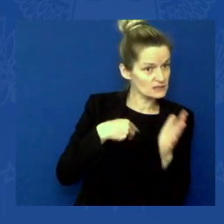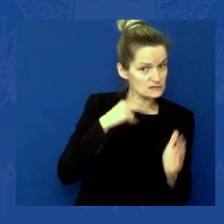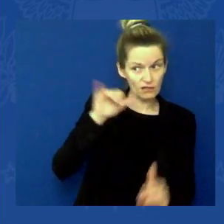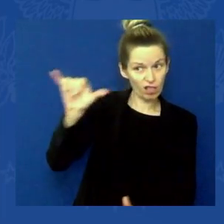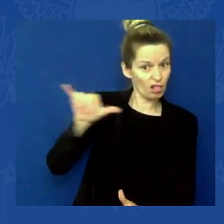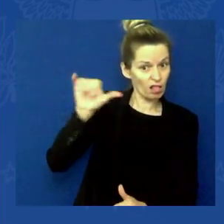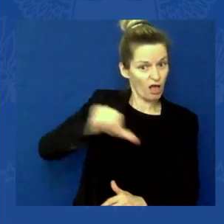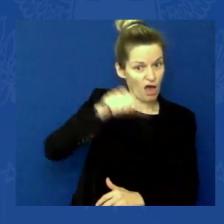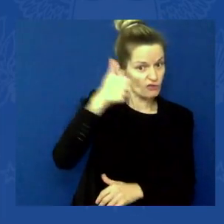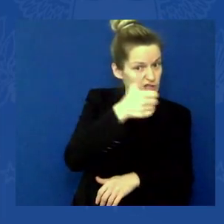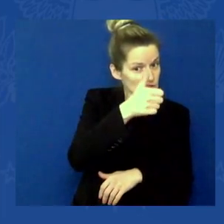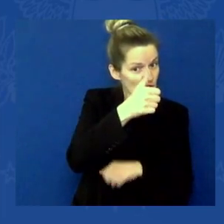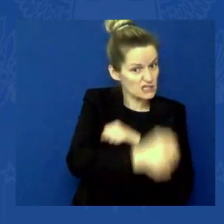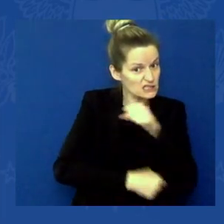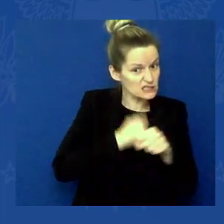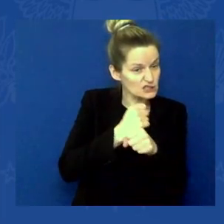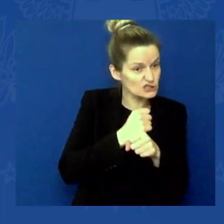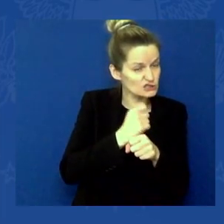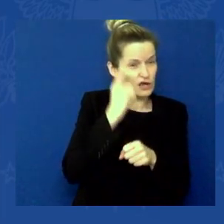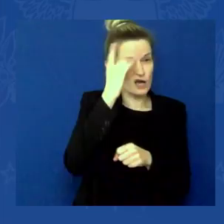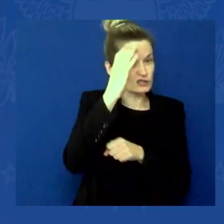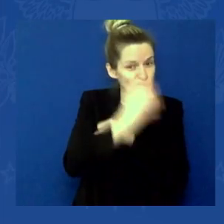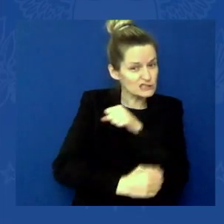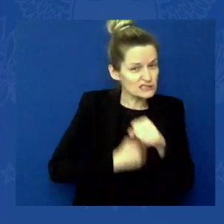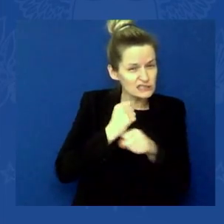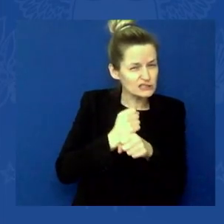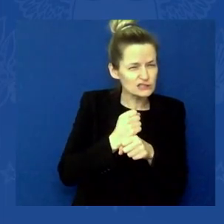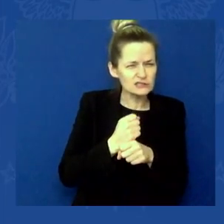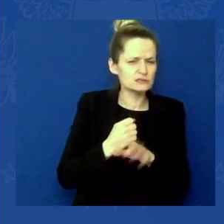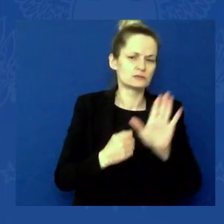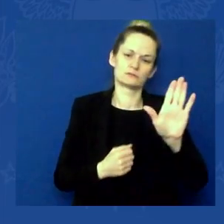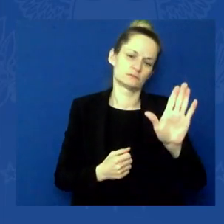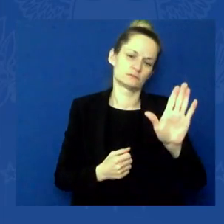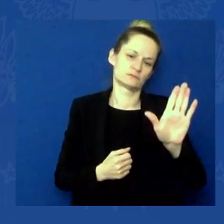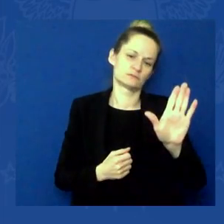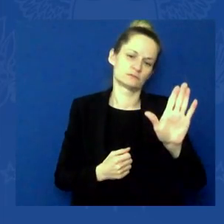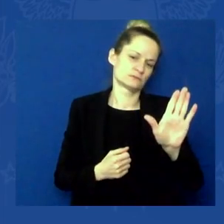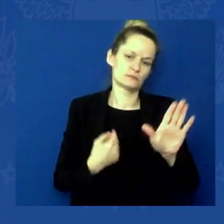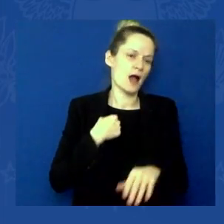I'm not about to send your son or your daughter to fight in Afghanistan.